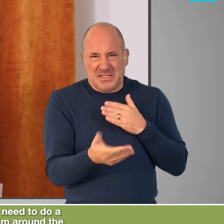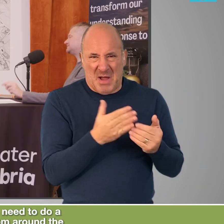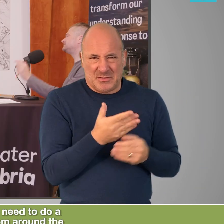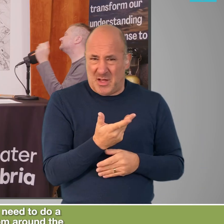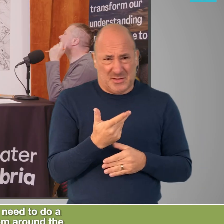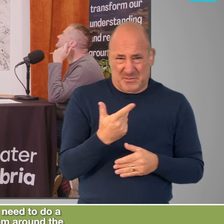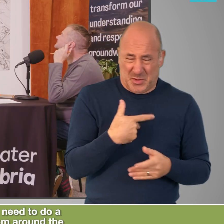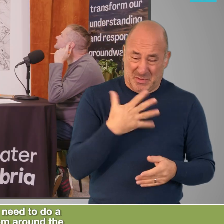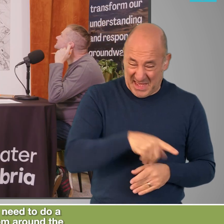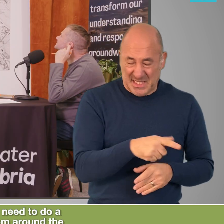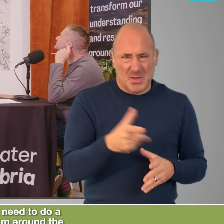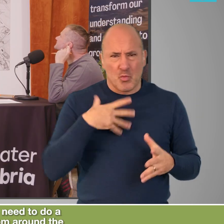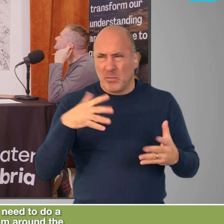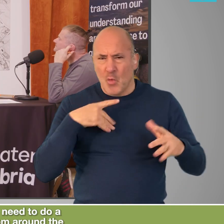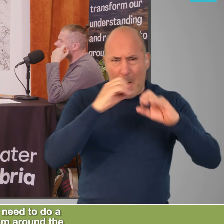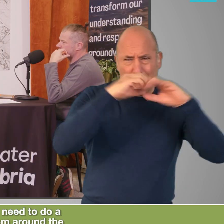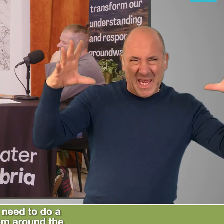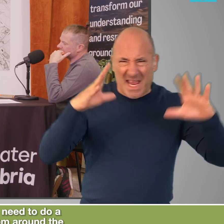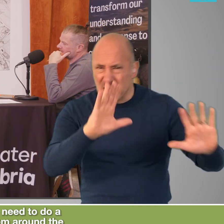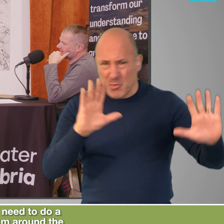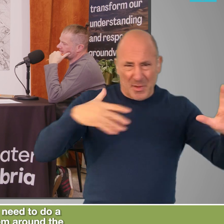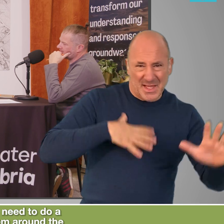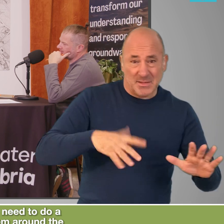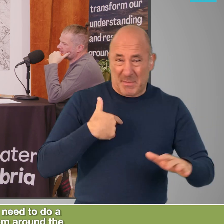And perhaps what we need to do a bit more of is bring them around the